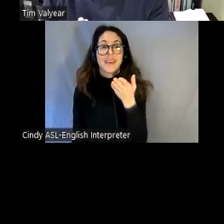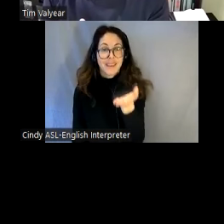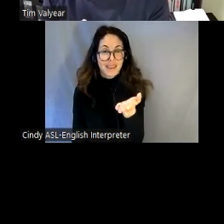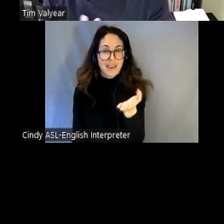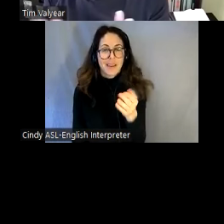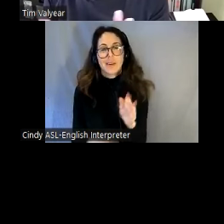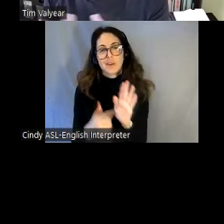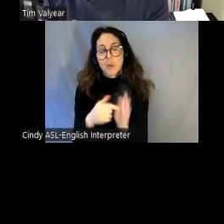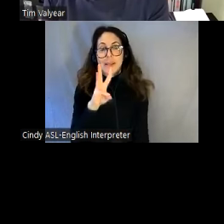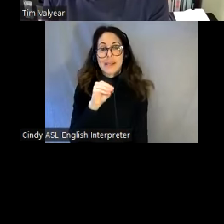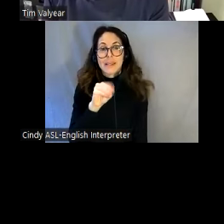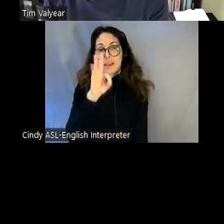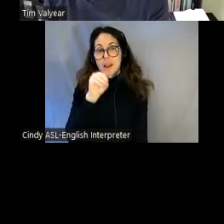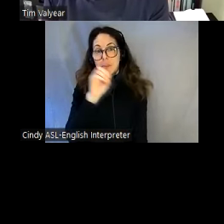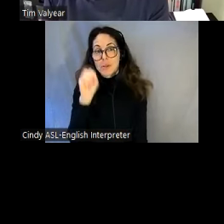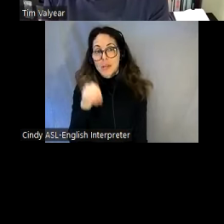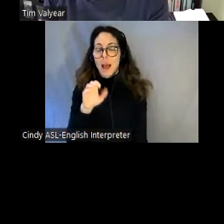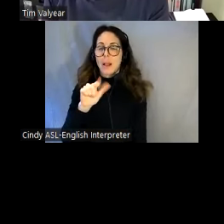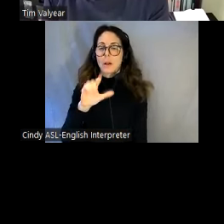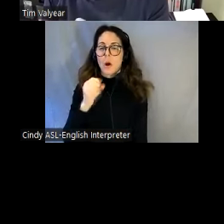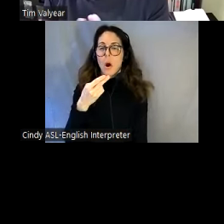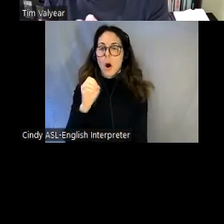home and put it in a bag and wash it with my dirty